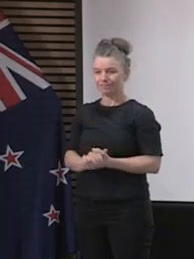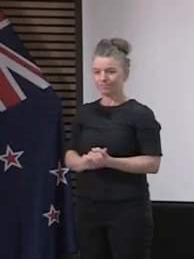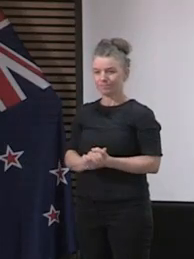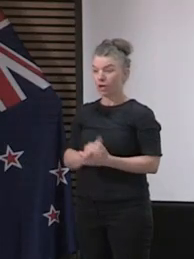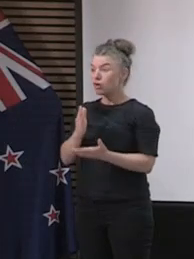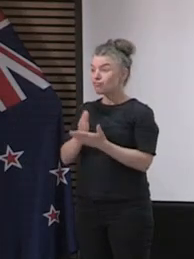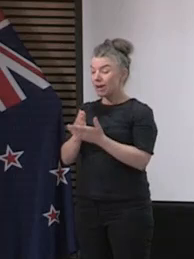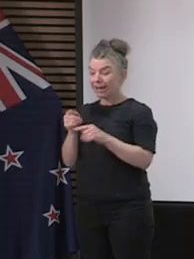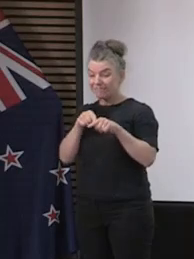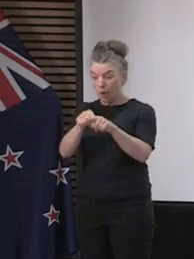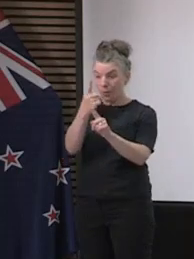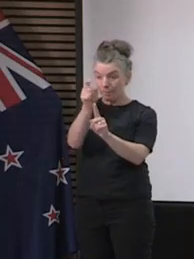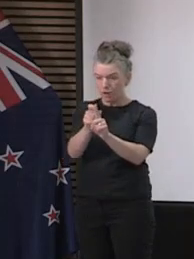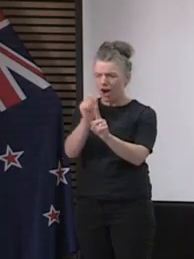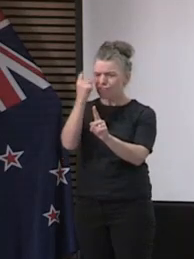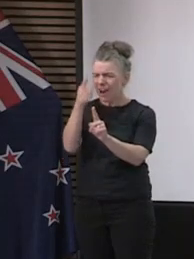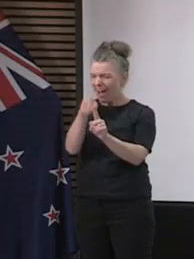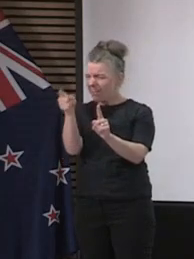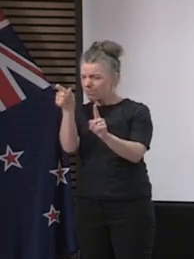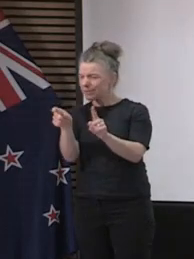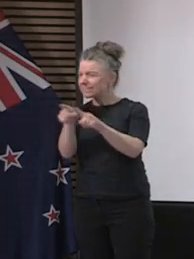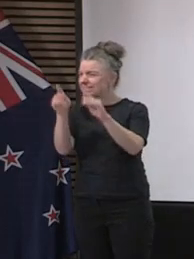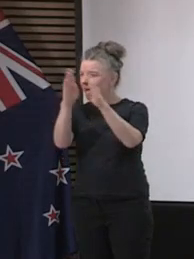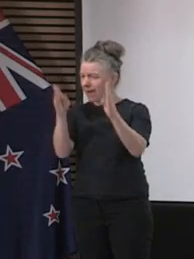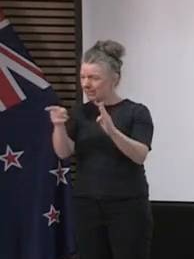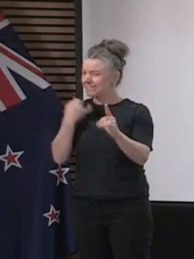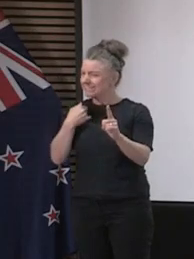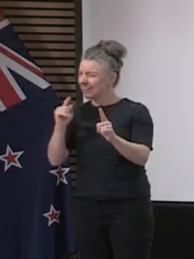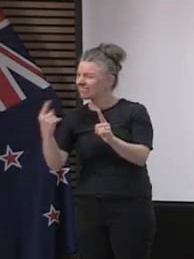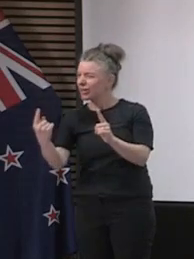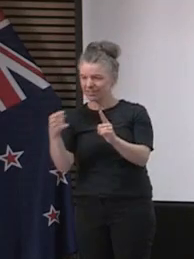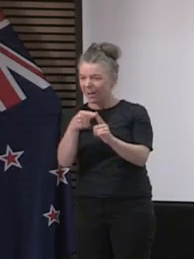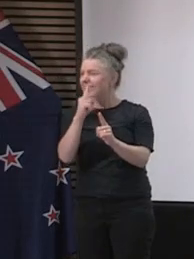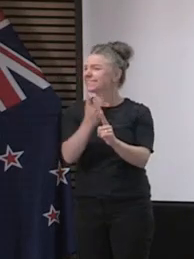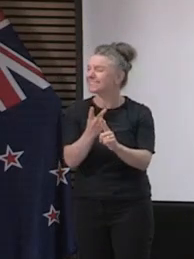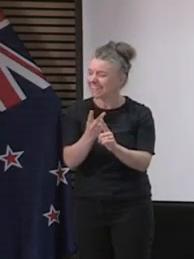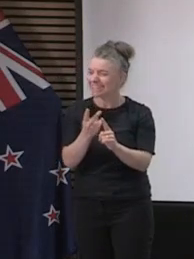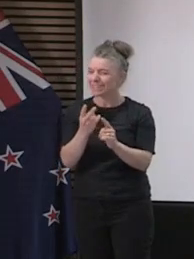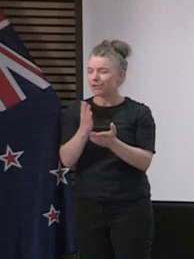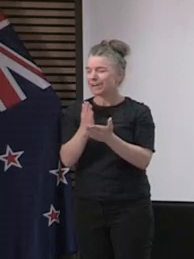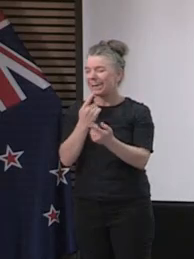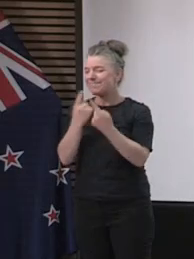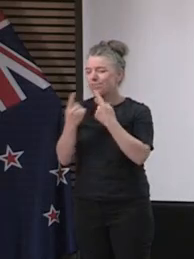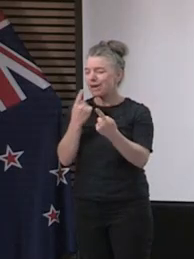that person never presented and was only identified through the work that those PHUs are doing. So, I think it